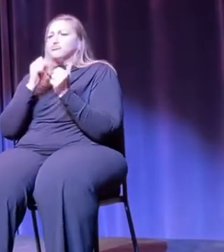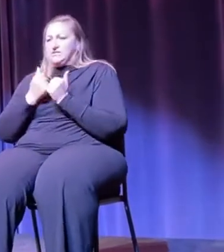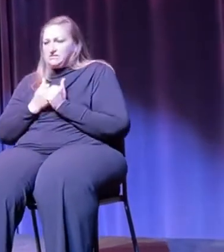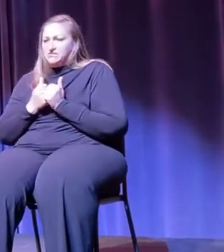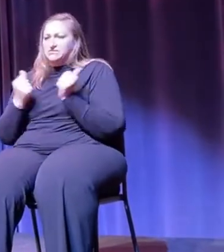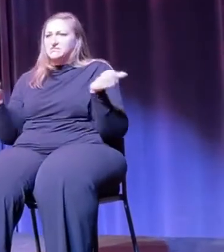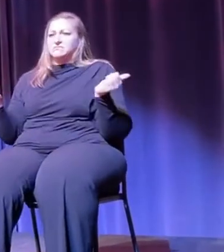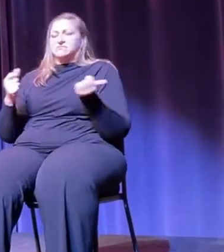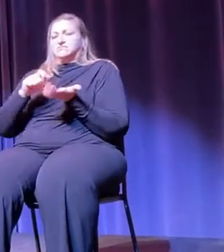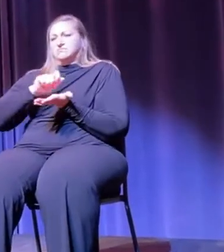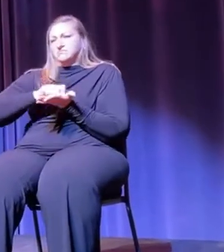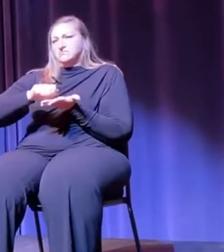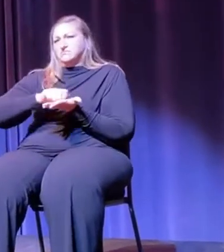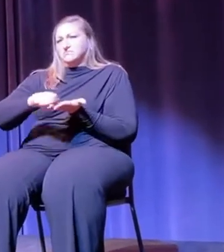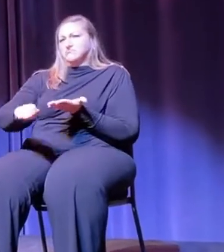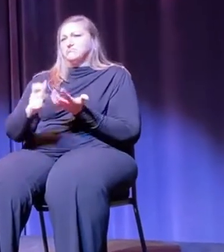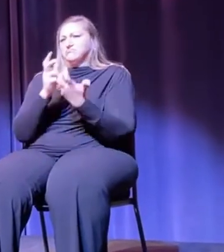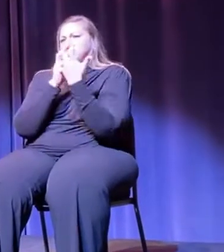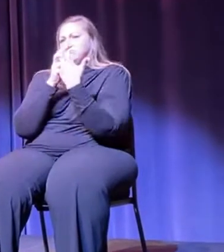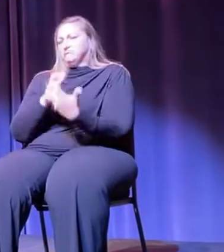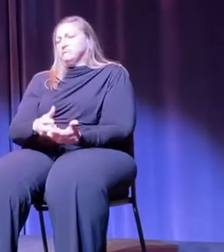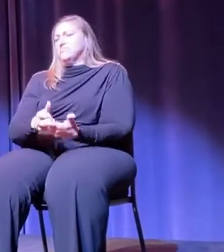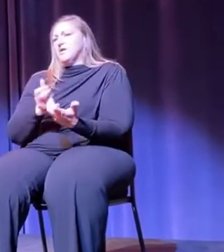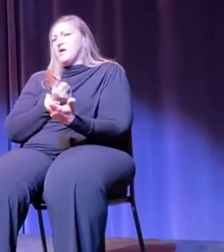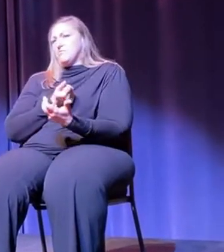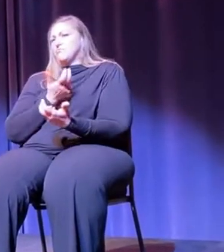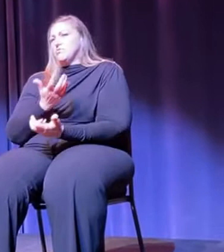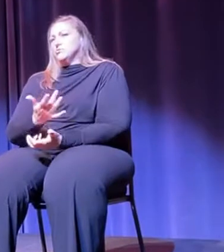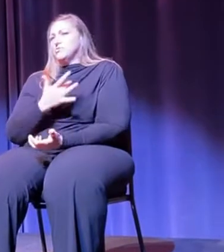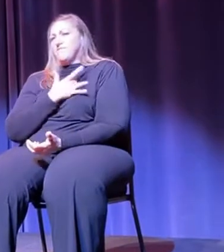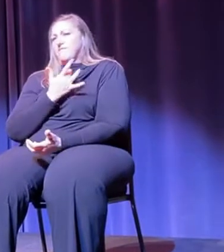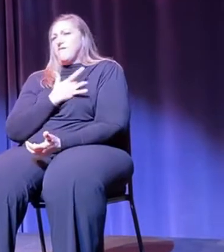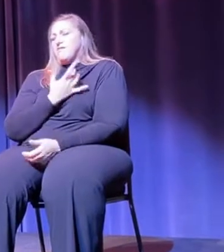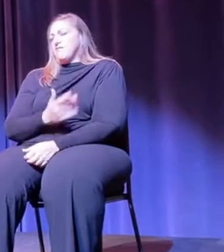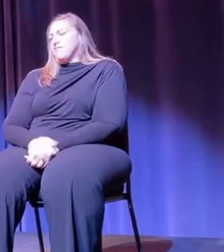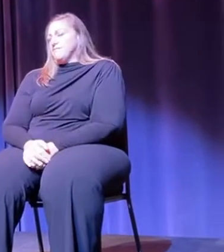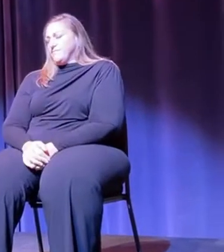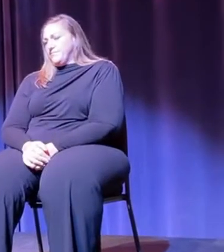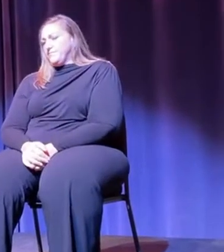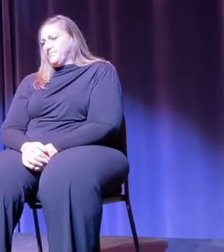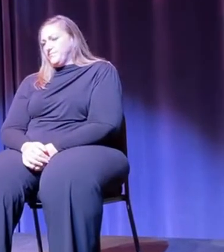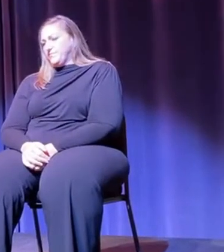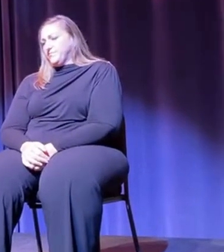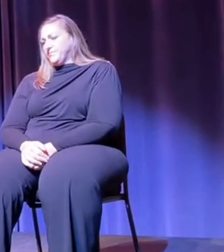that felt very in line with how poetry functions to me and so yeah, I think of like writers like,